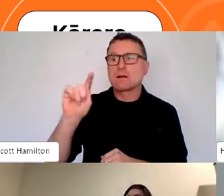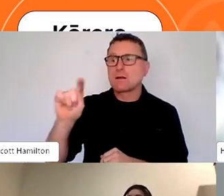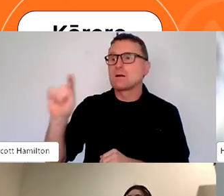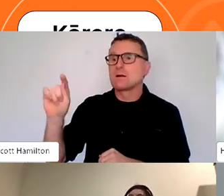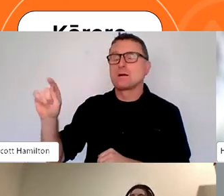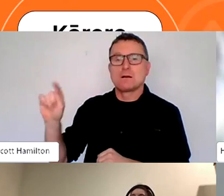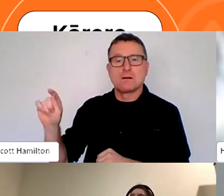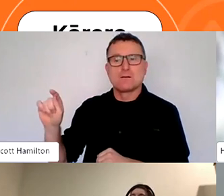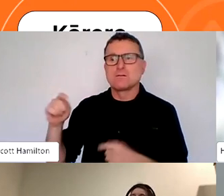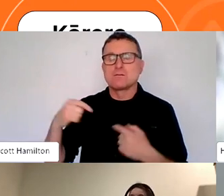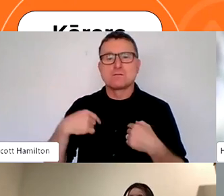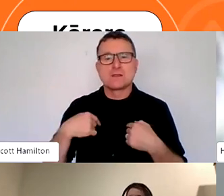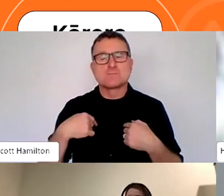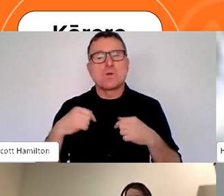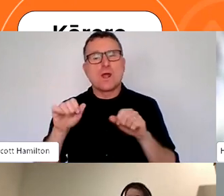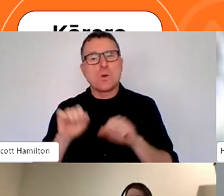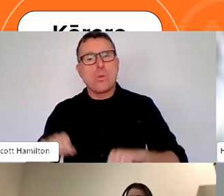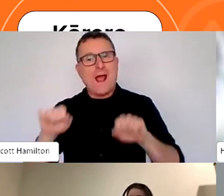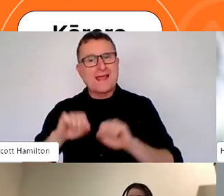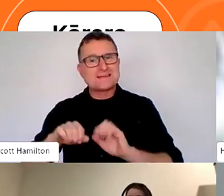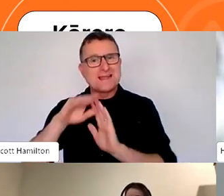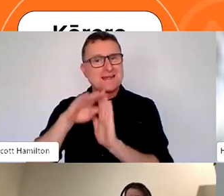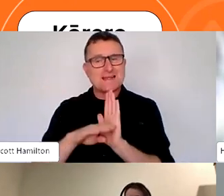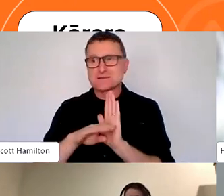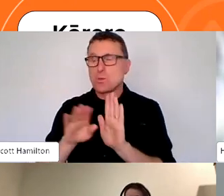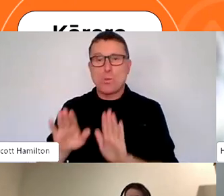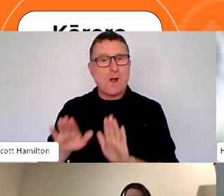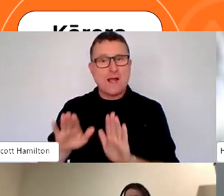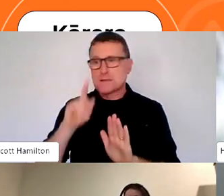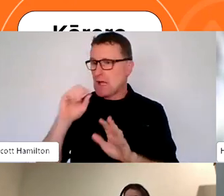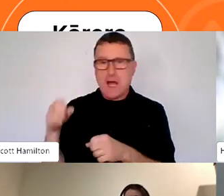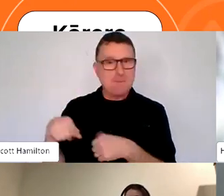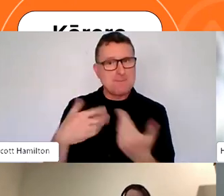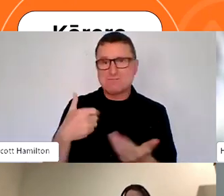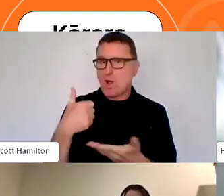lists are increasing, they're not able to provide the breadth of